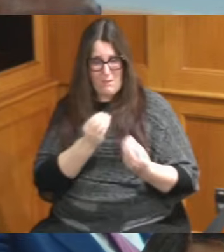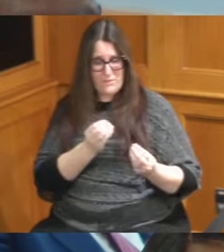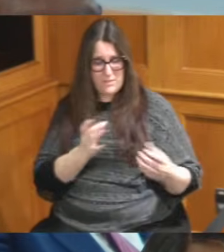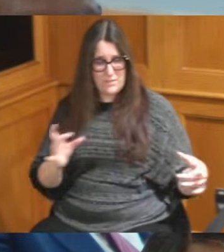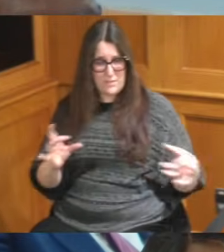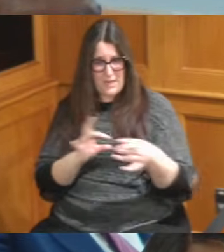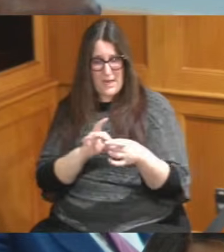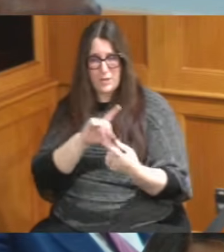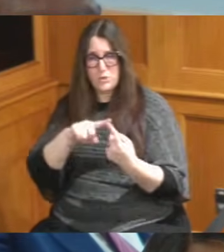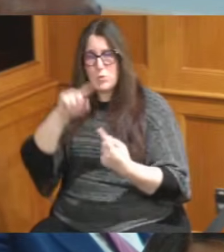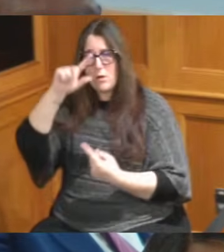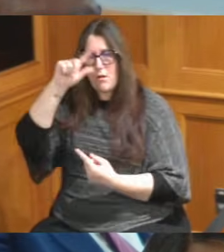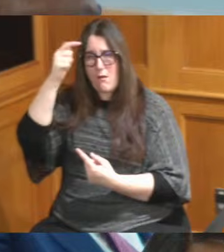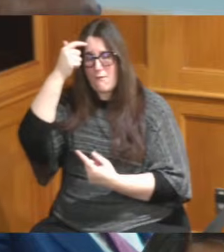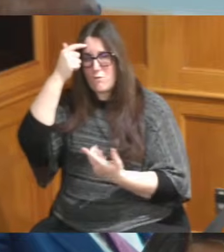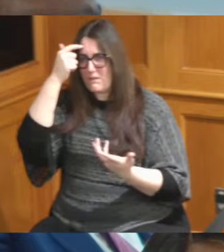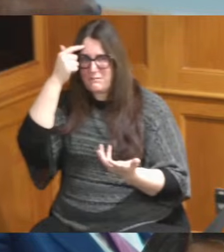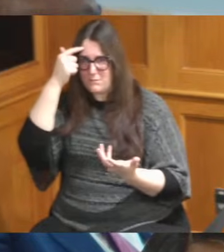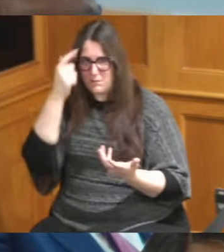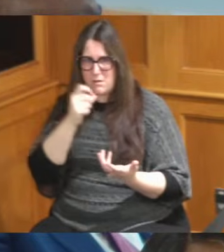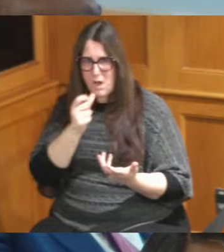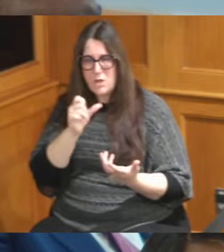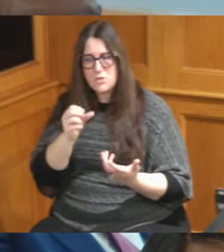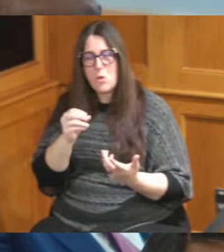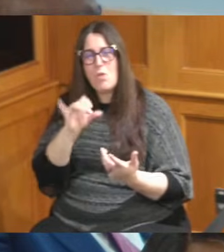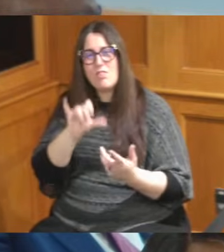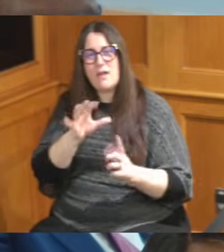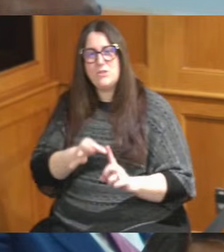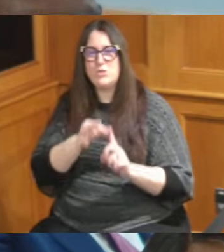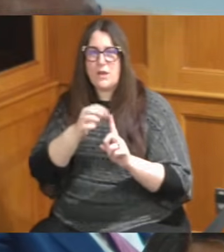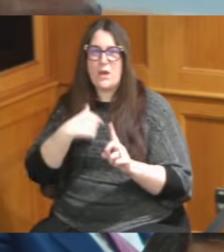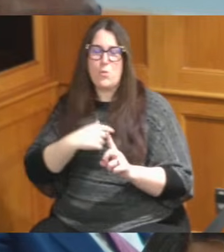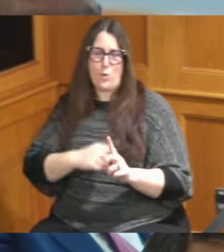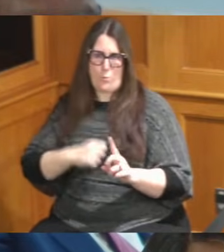and that is something unique and something that we should be really proud of in Hamilton County. So,